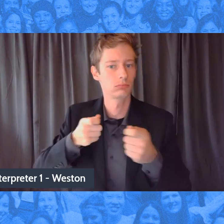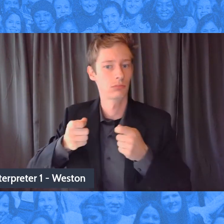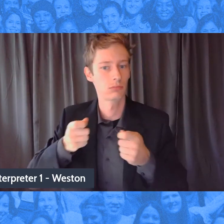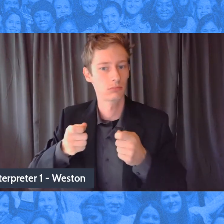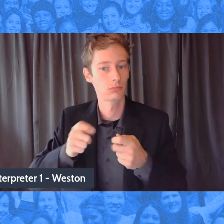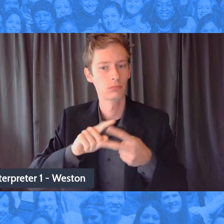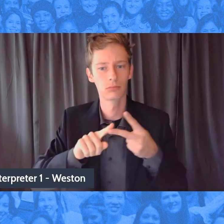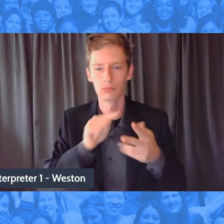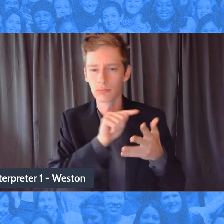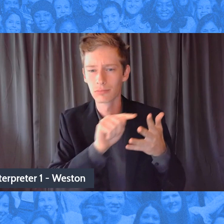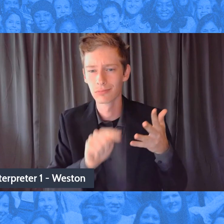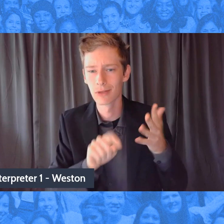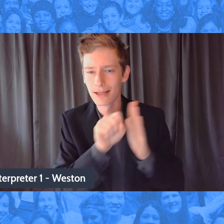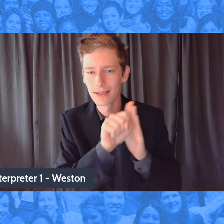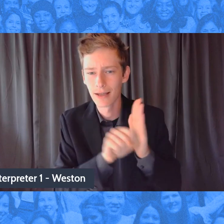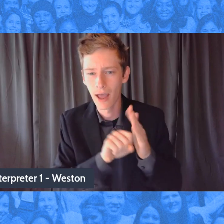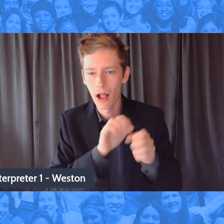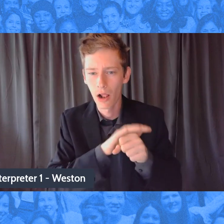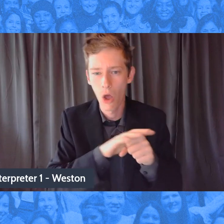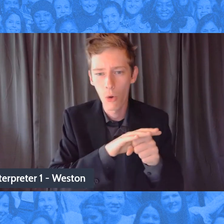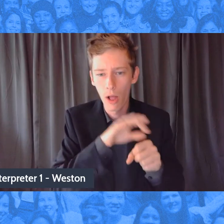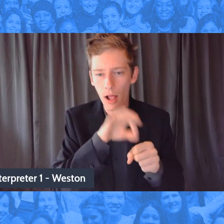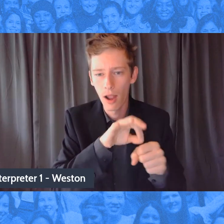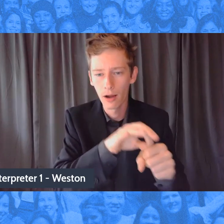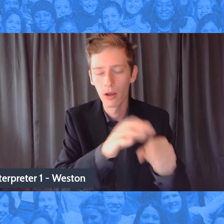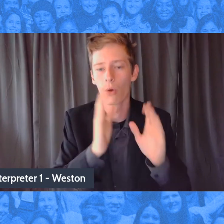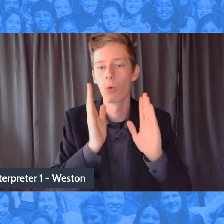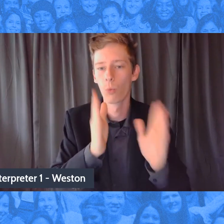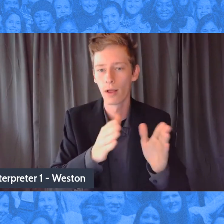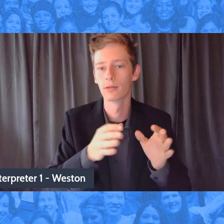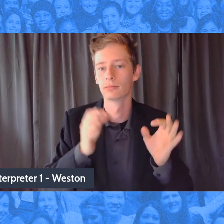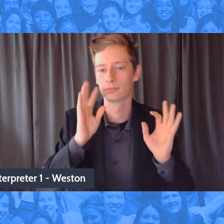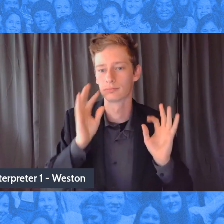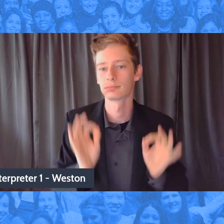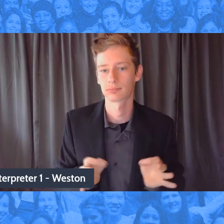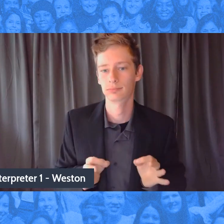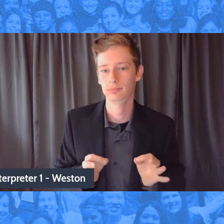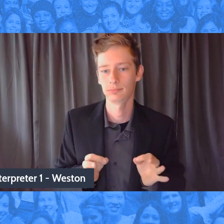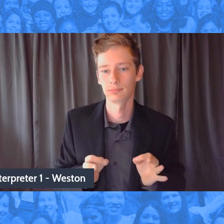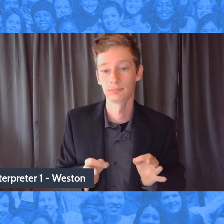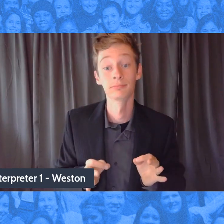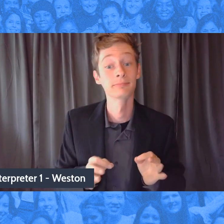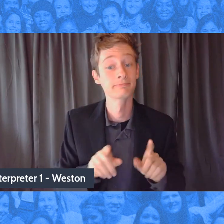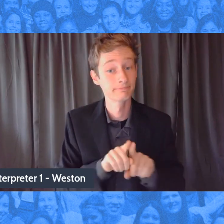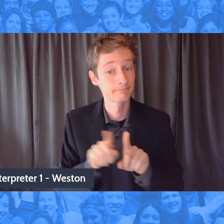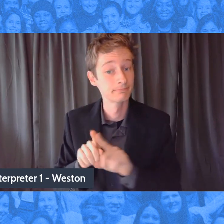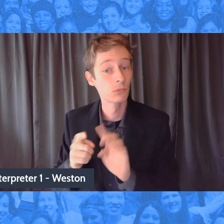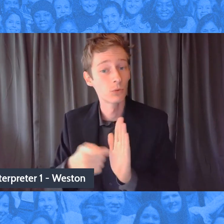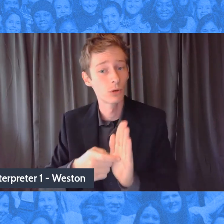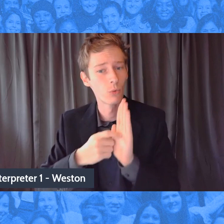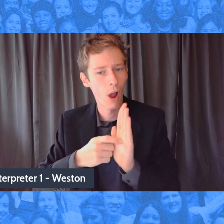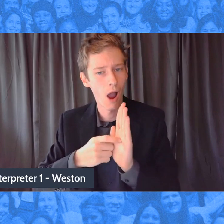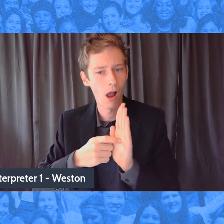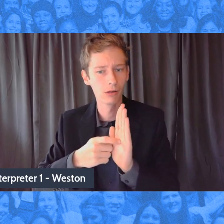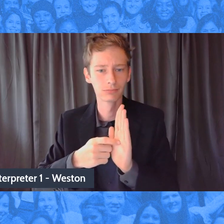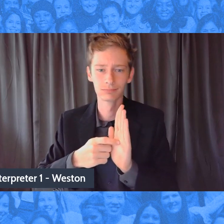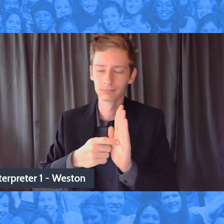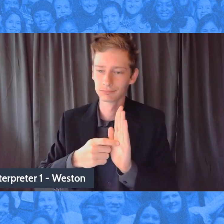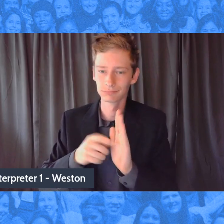are gonna be decided. We're also going to have to boldly lean into the culture wars that are being waged